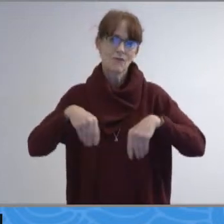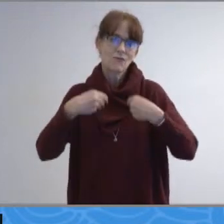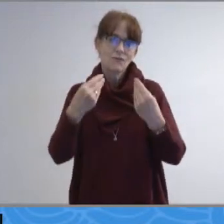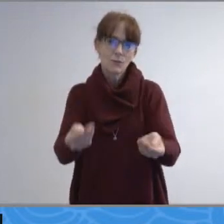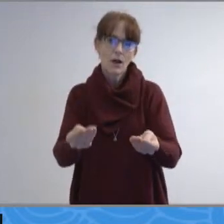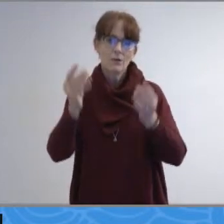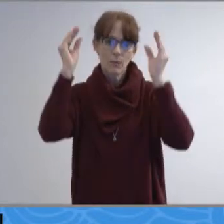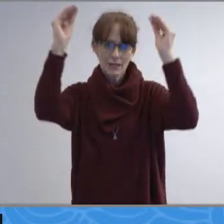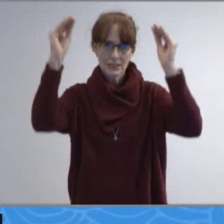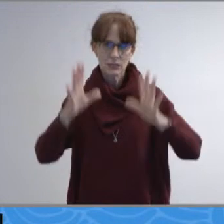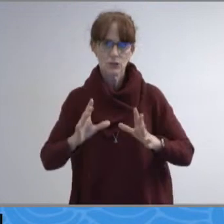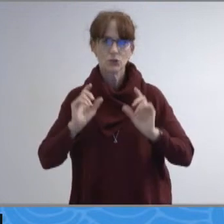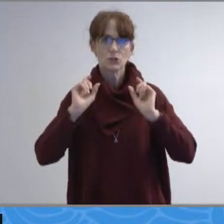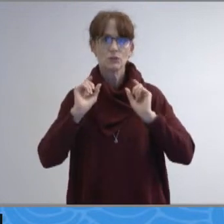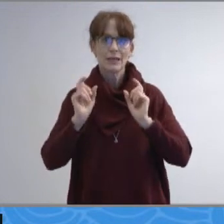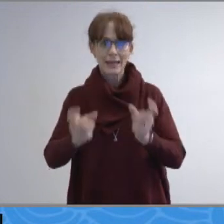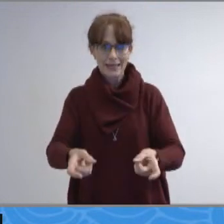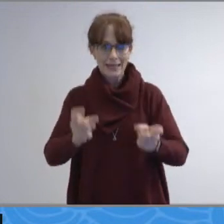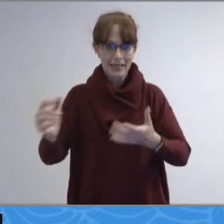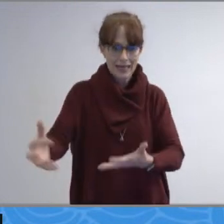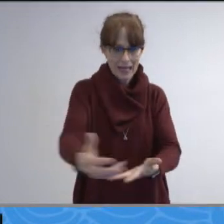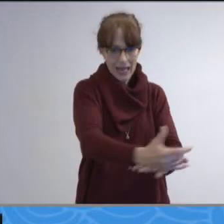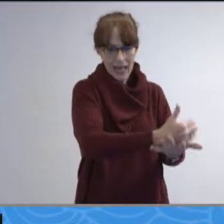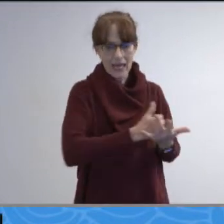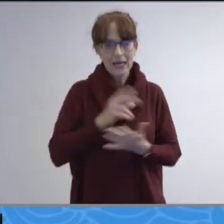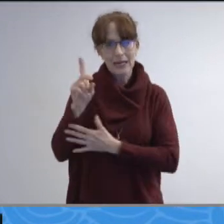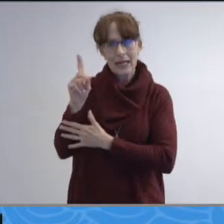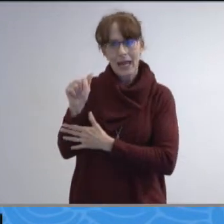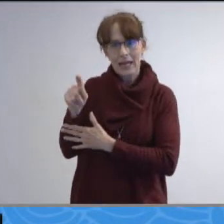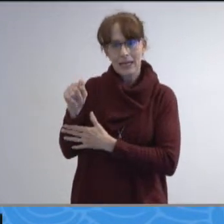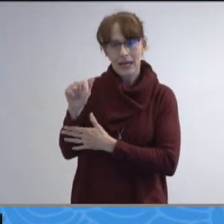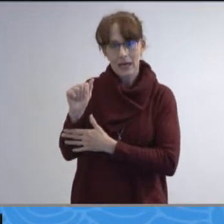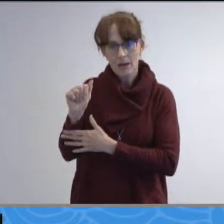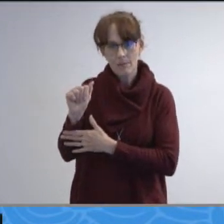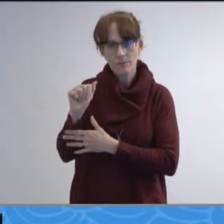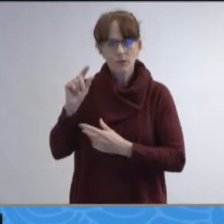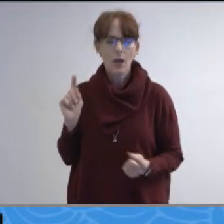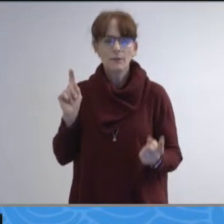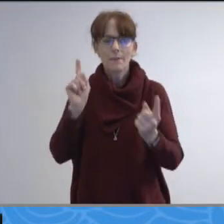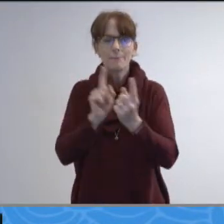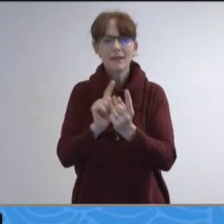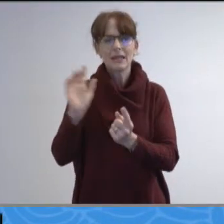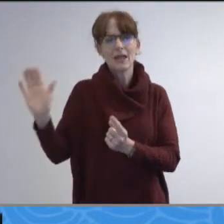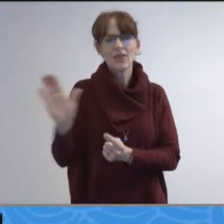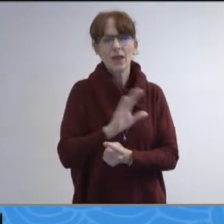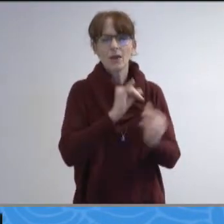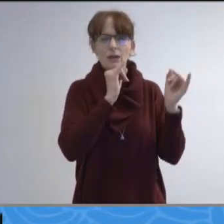to help them personalize your student's learning and meet their individual learning needs.